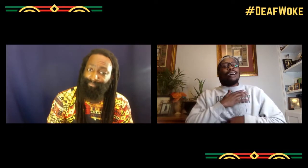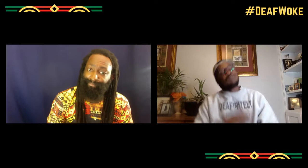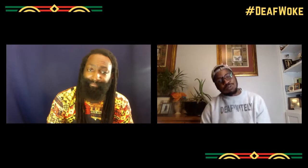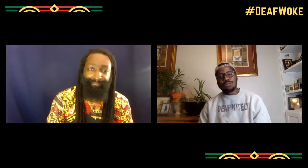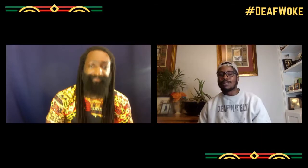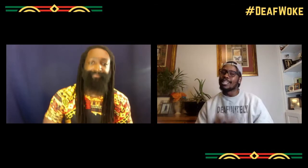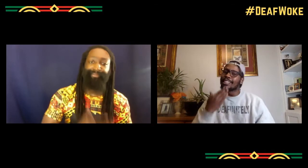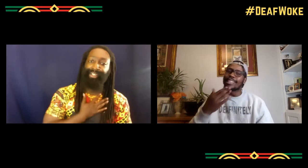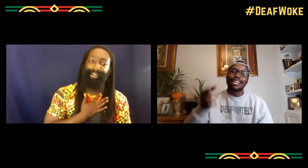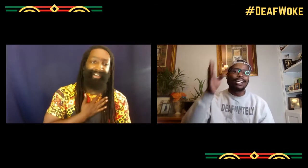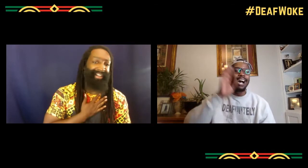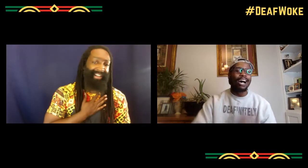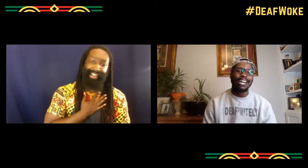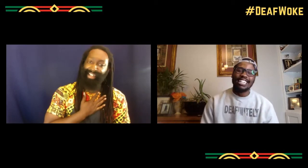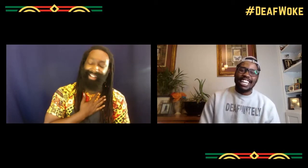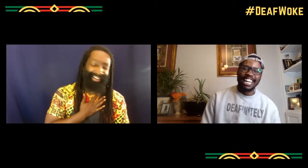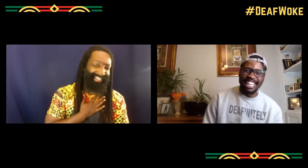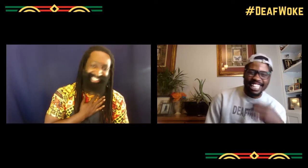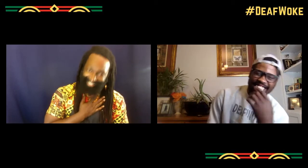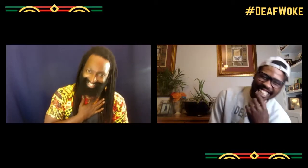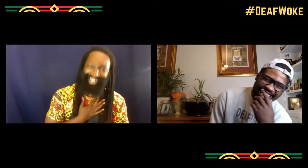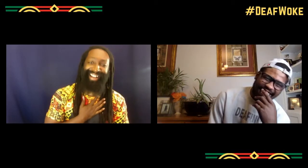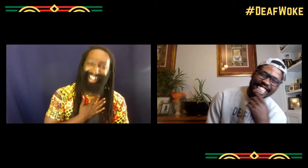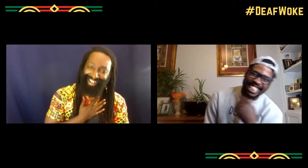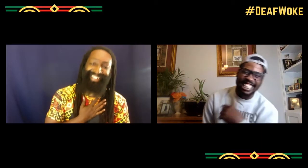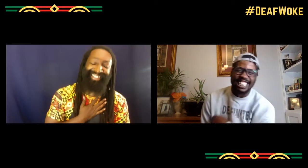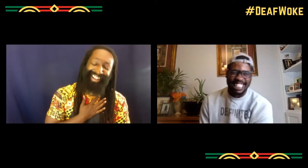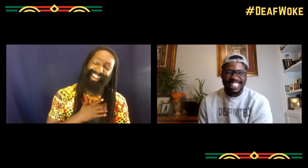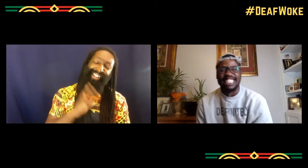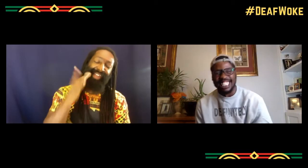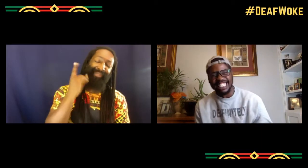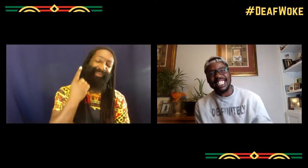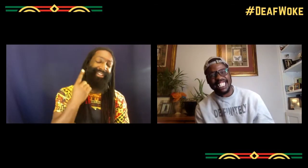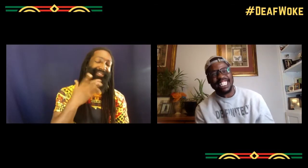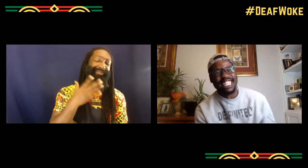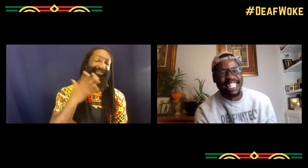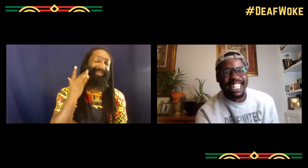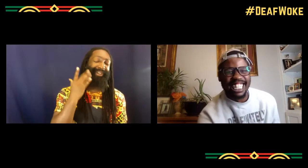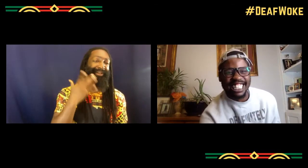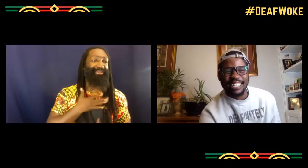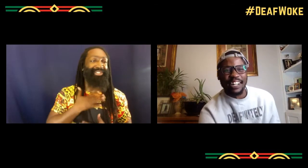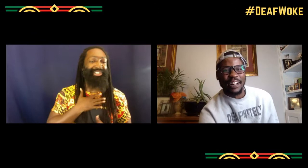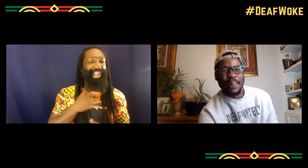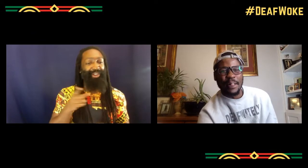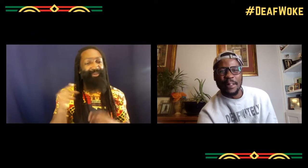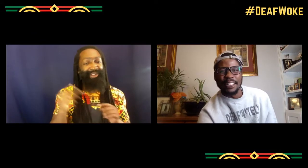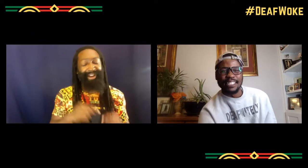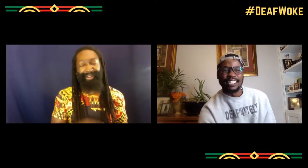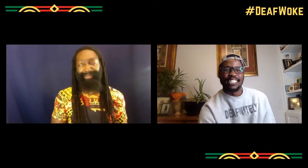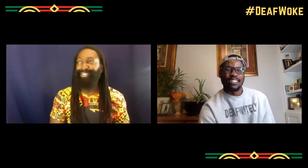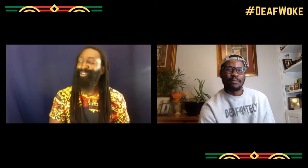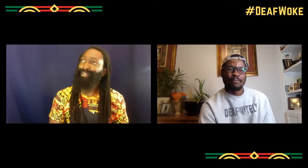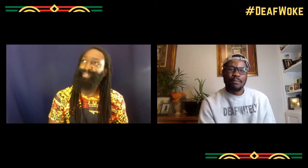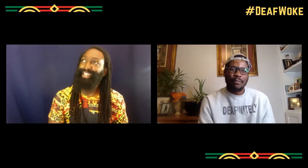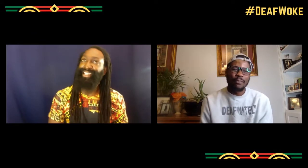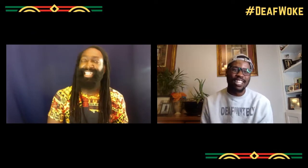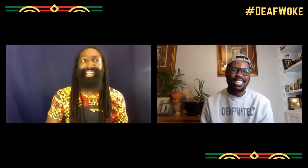It's nice to finally feel something where I feel. I feel you, I feel you. Thank God.